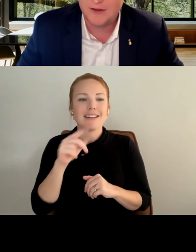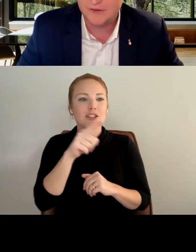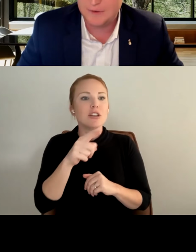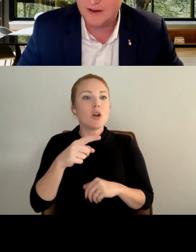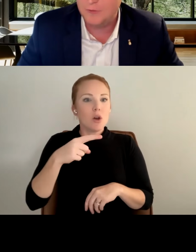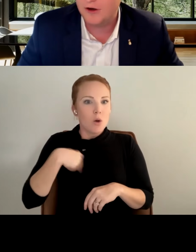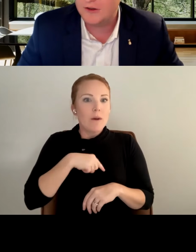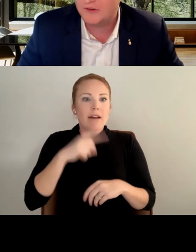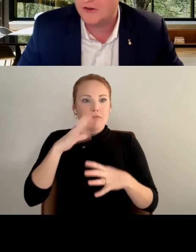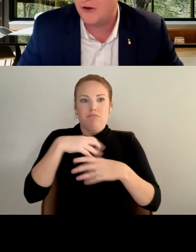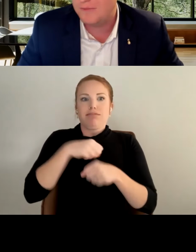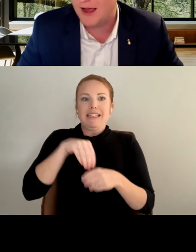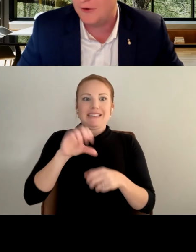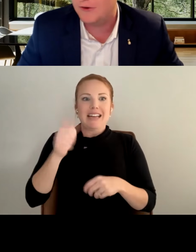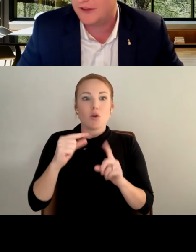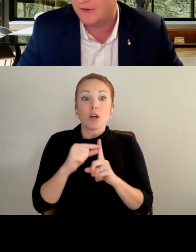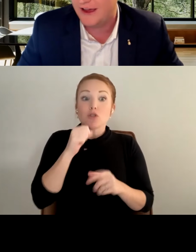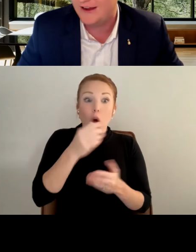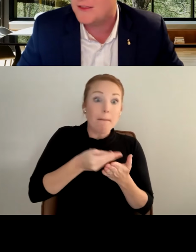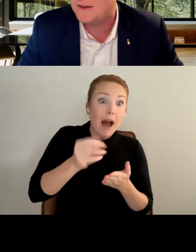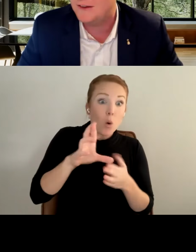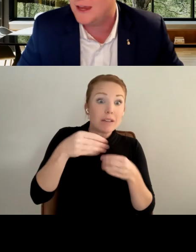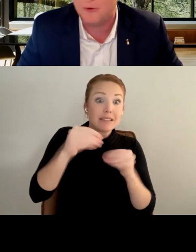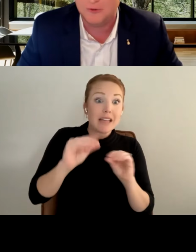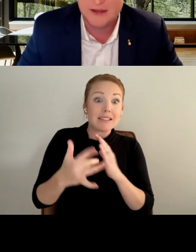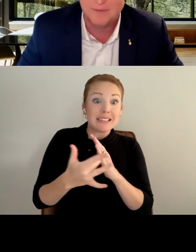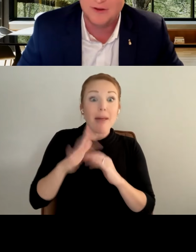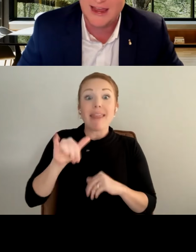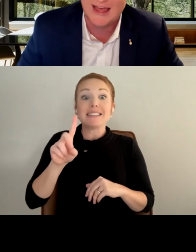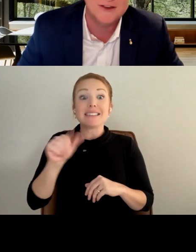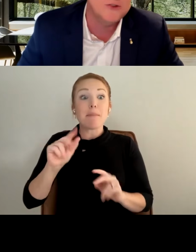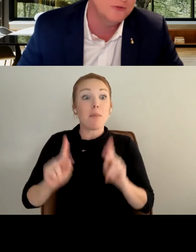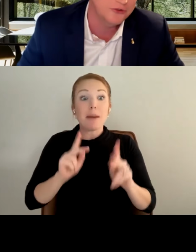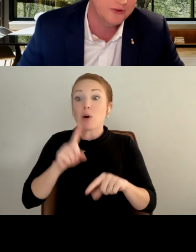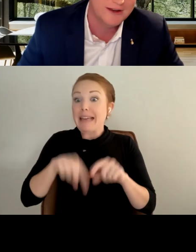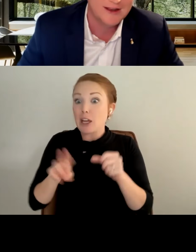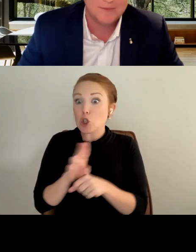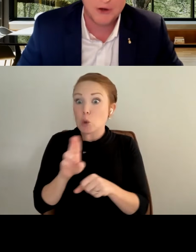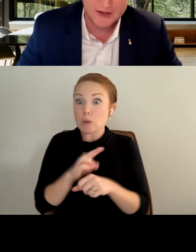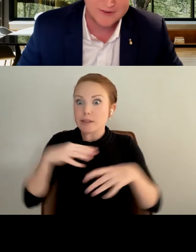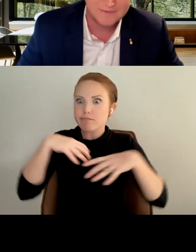sum all of this up in 10 words: don't buy or sell tech that disabled people can't use. Brilliant.